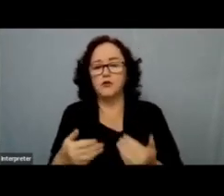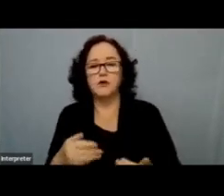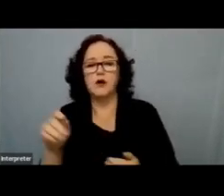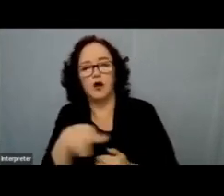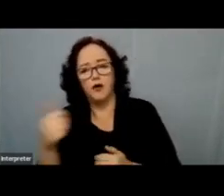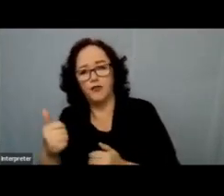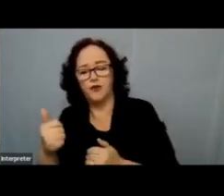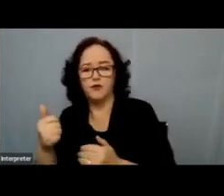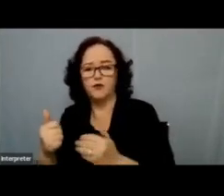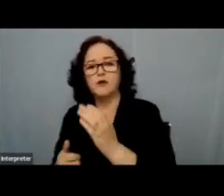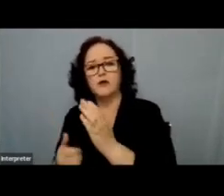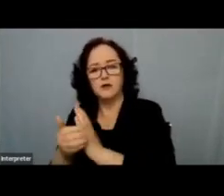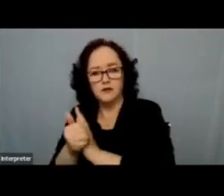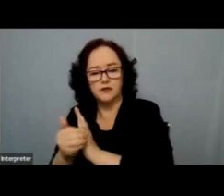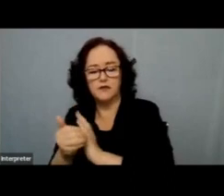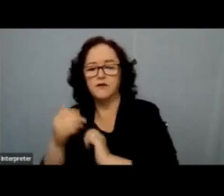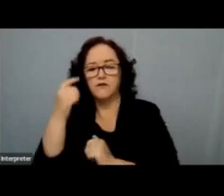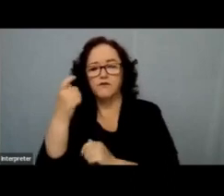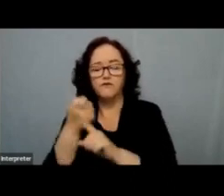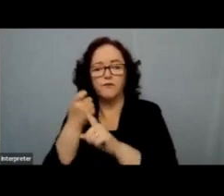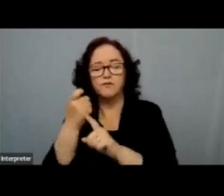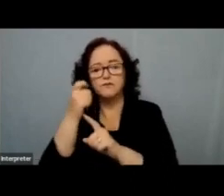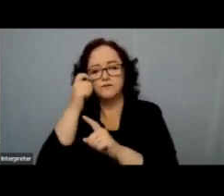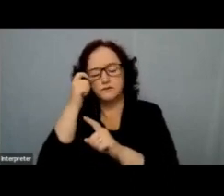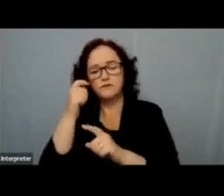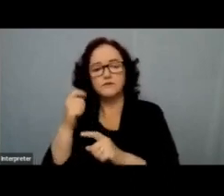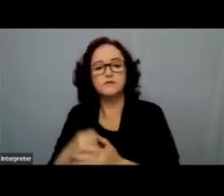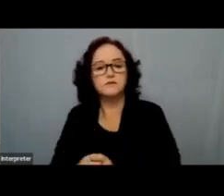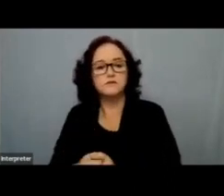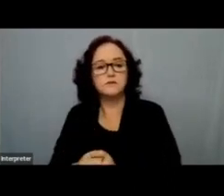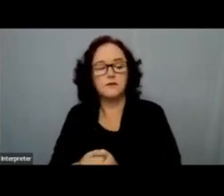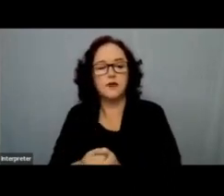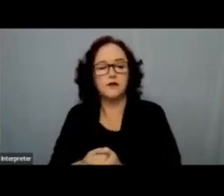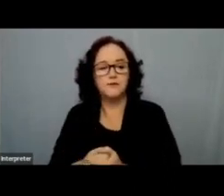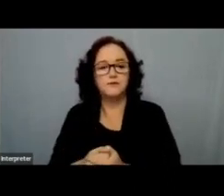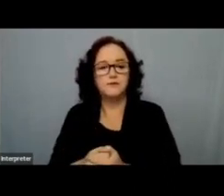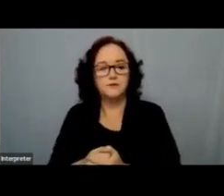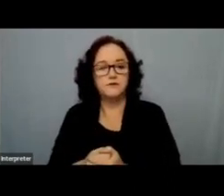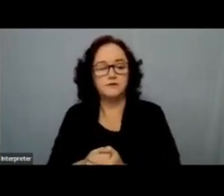Dettmer. With Judy's permission, we model our guide off and hers borrowing overall layout and